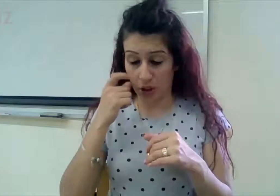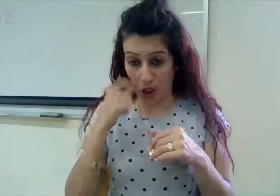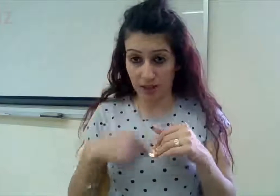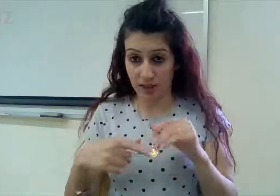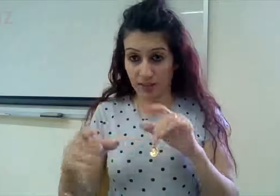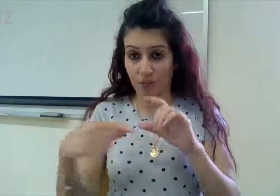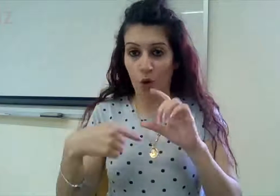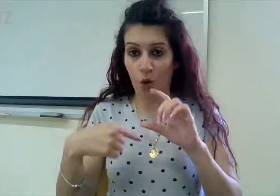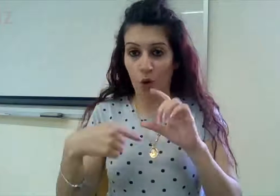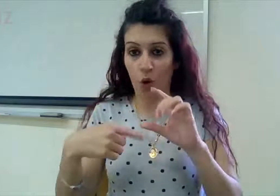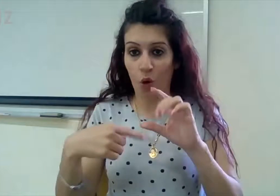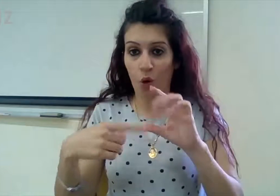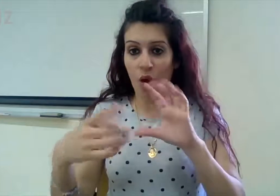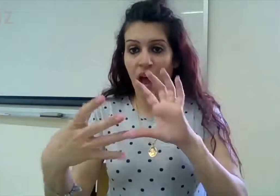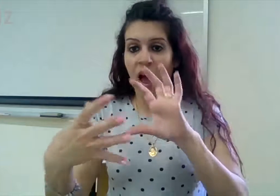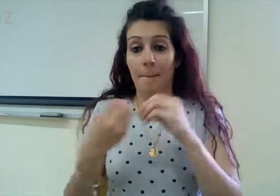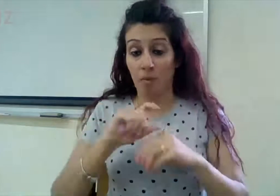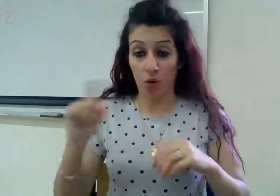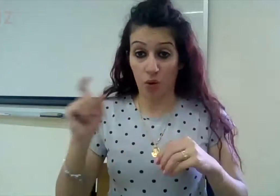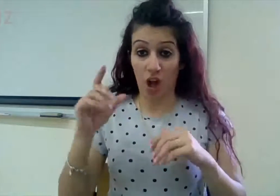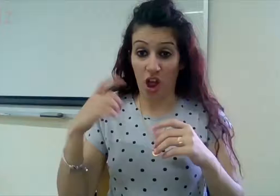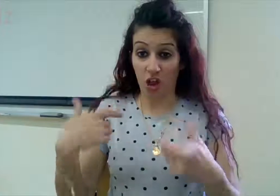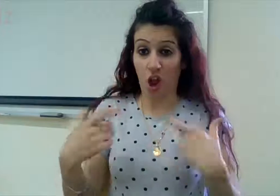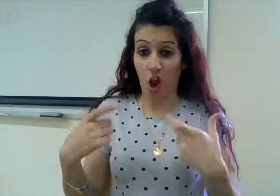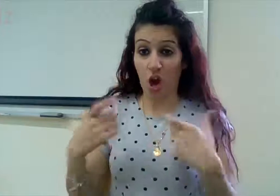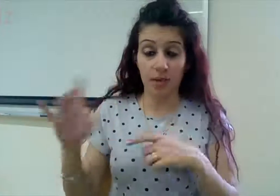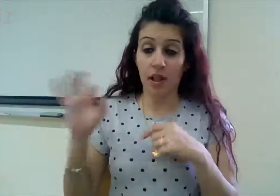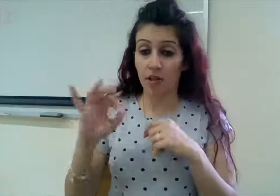when the platform is used again the technology is just an enabler and I